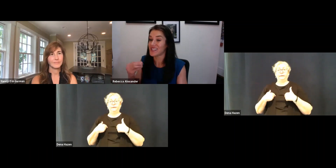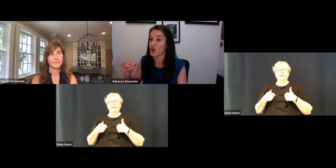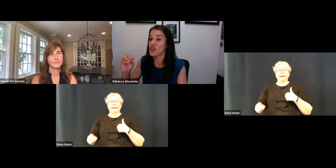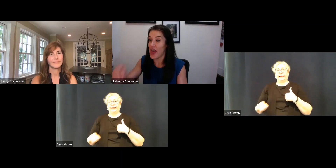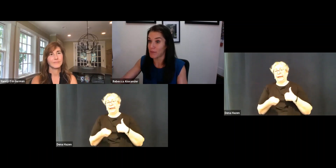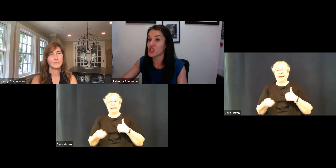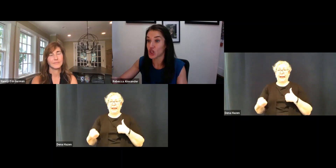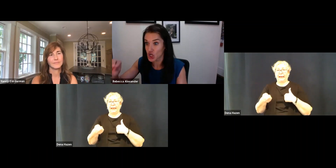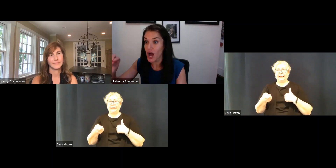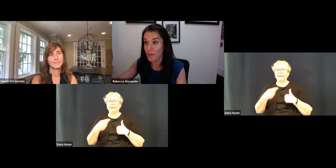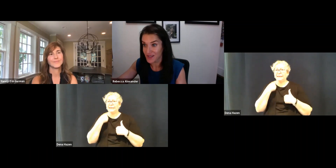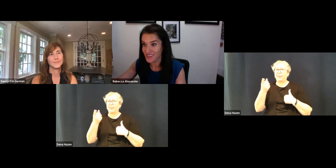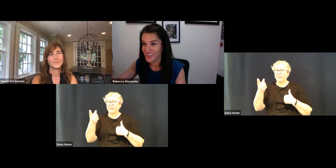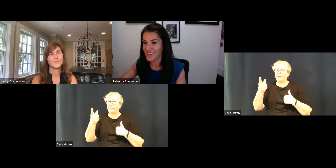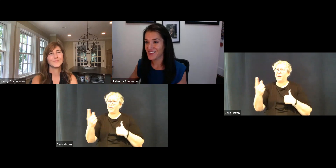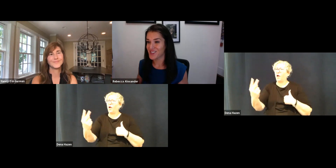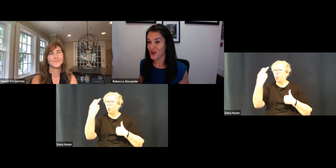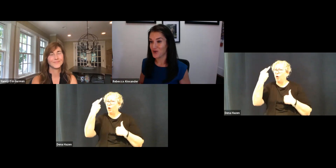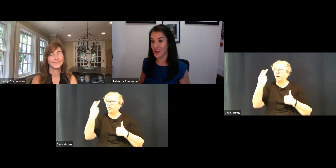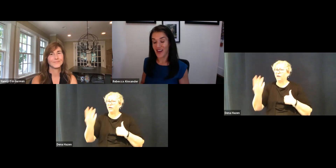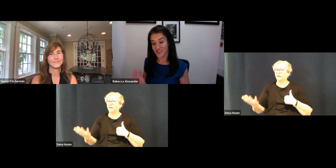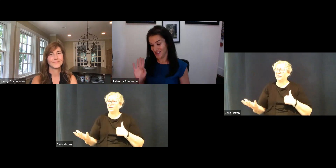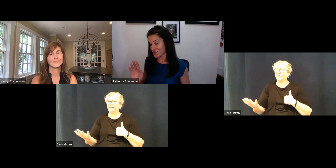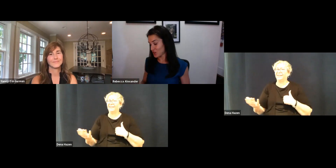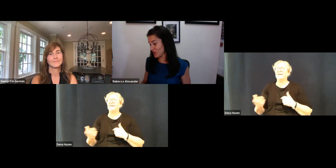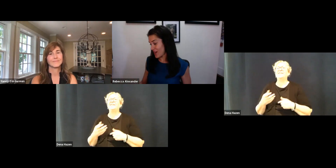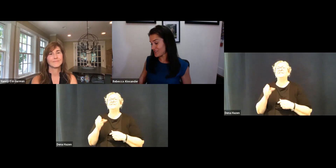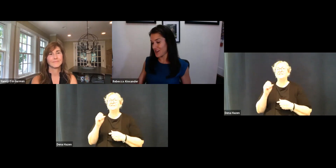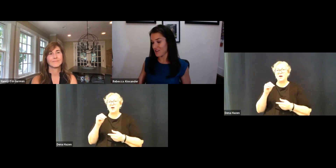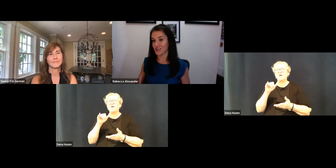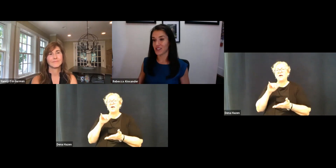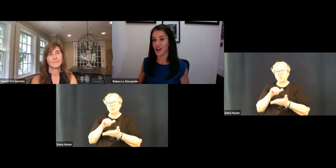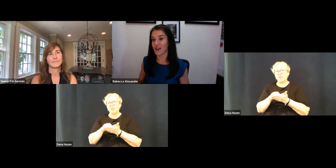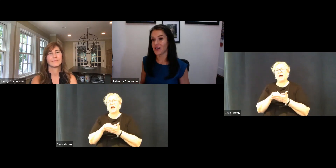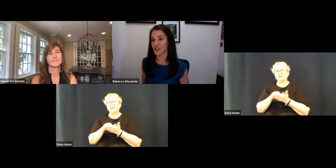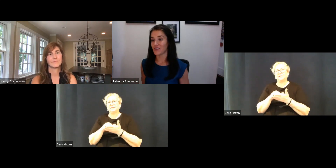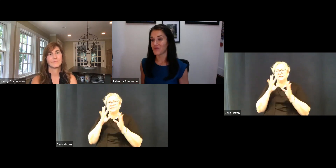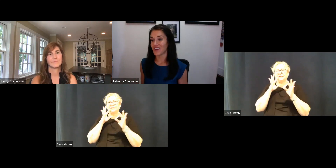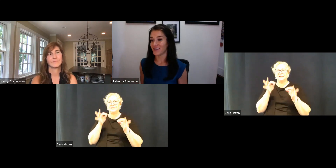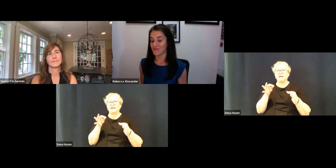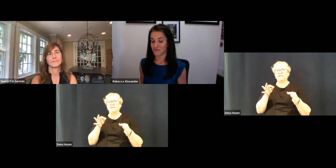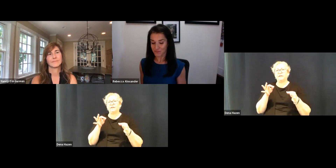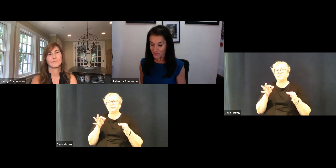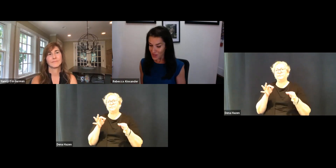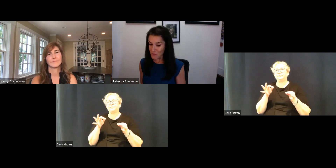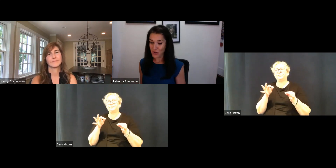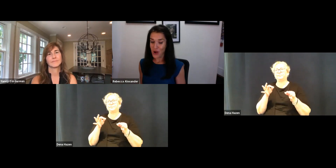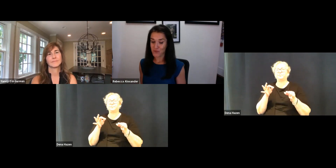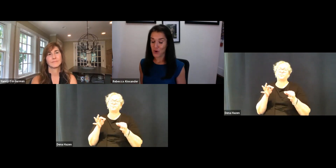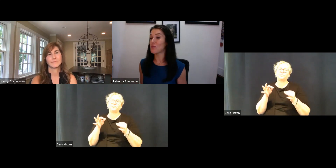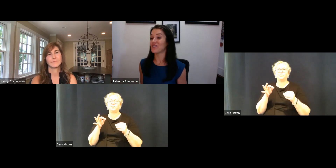to tell them to look up. So-- and that's definitely not a proud moment